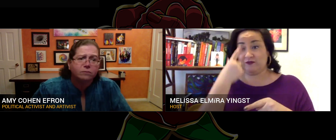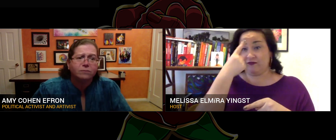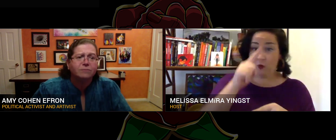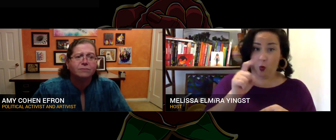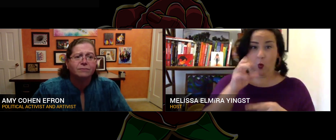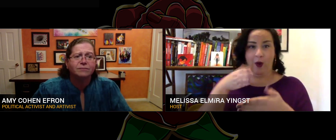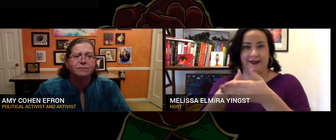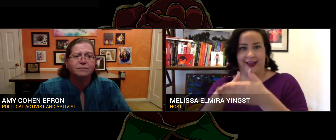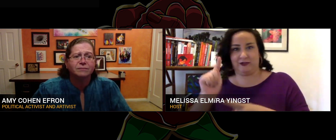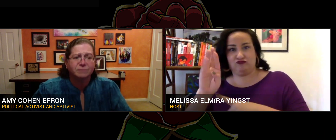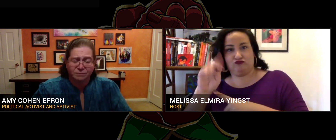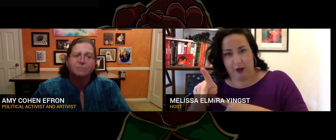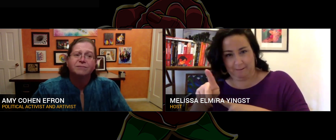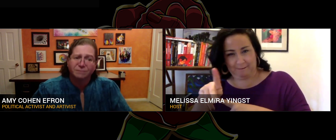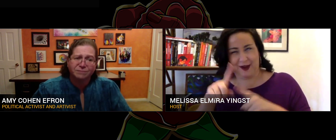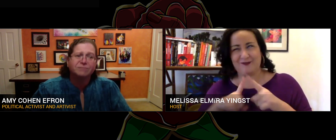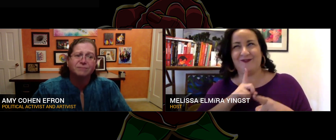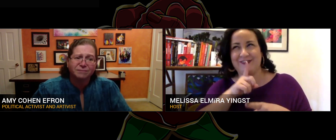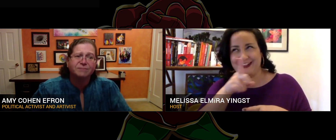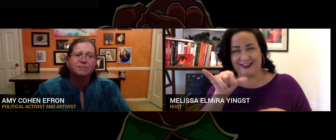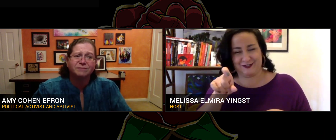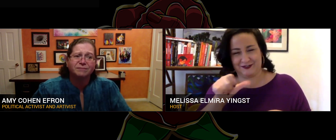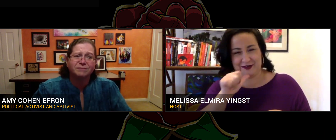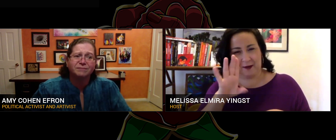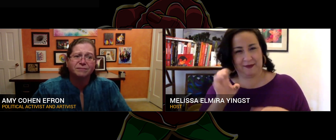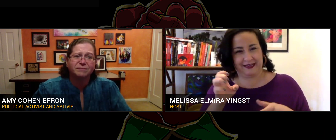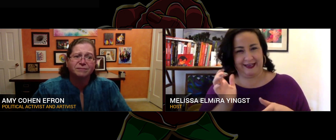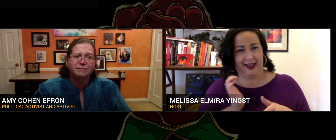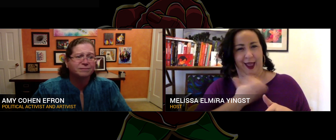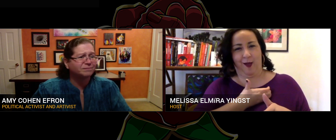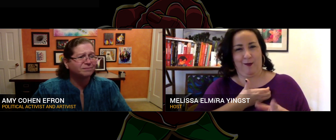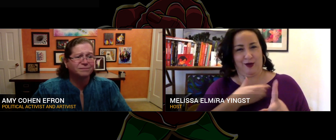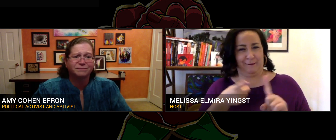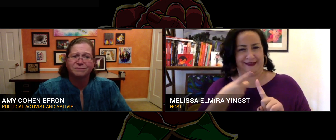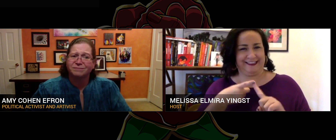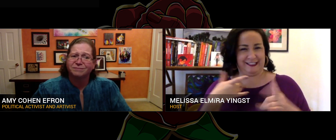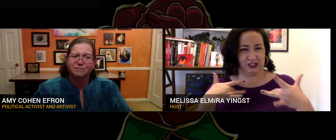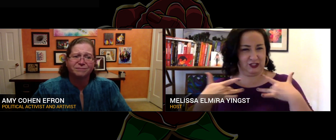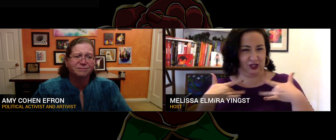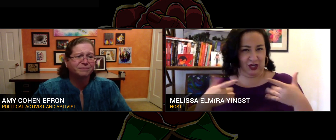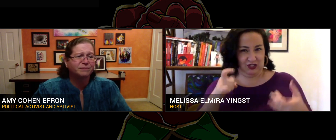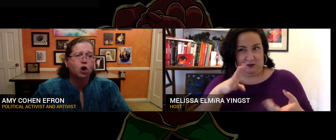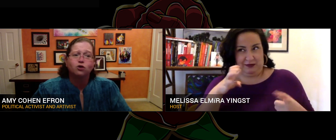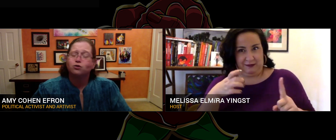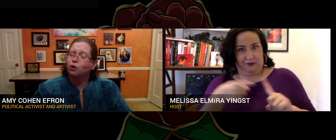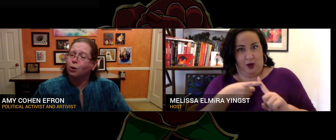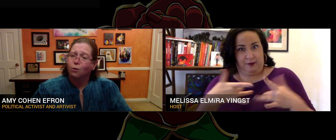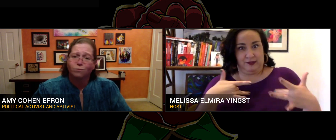who and what is it for, against Trump, and that shouldn't be our major concern.